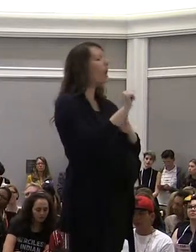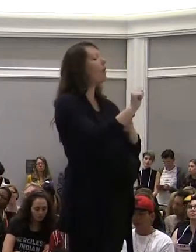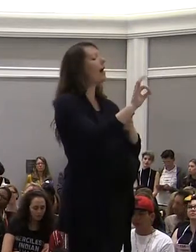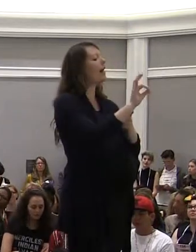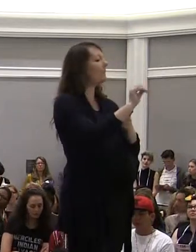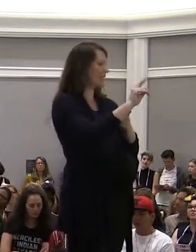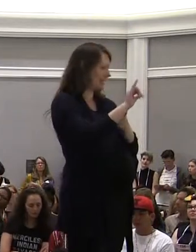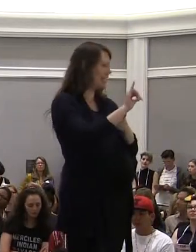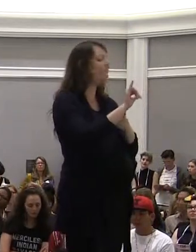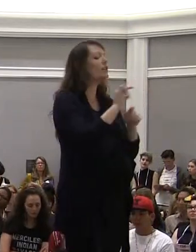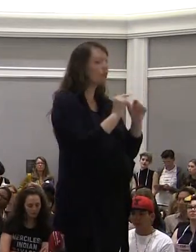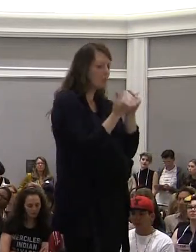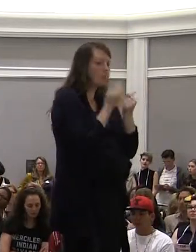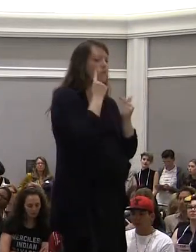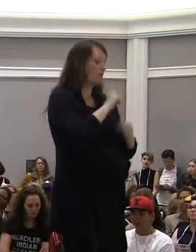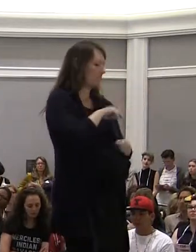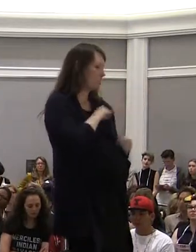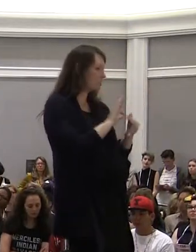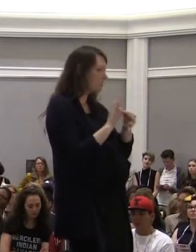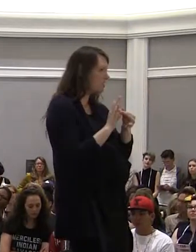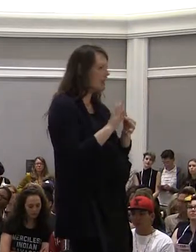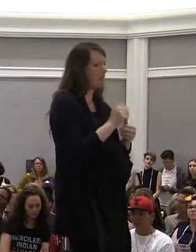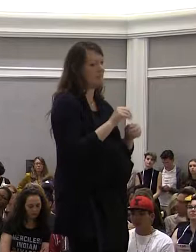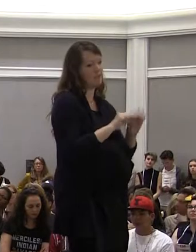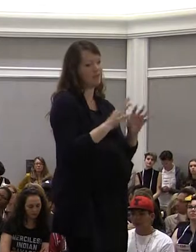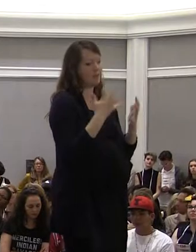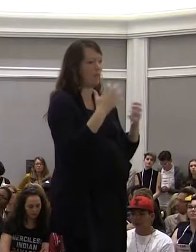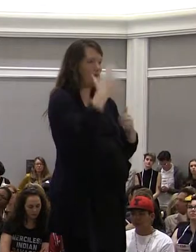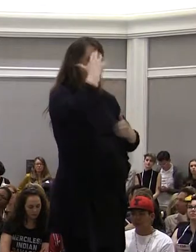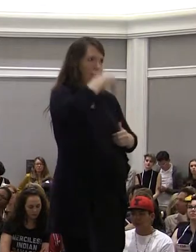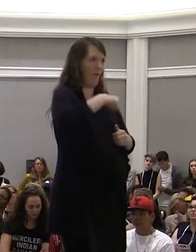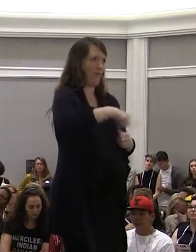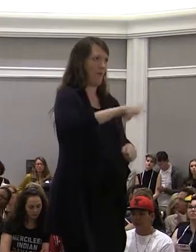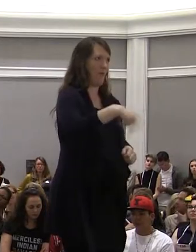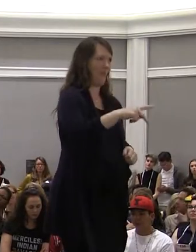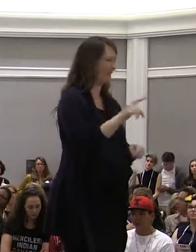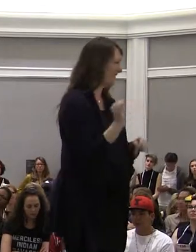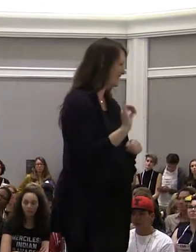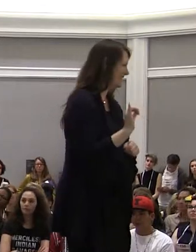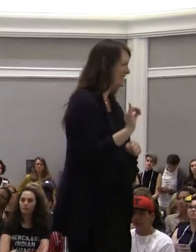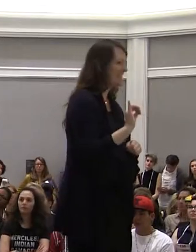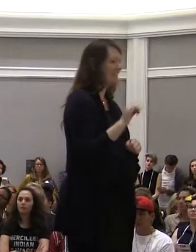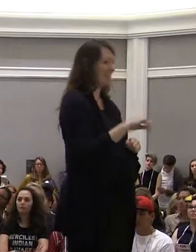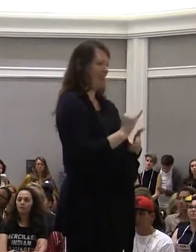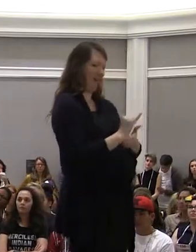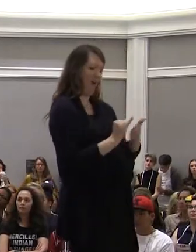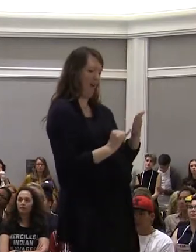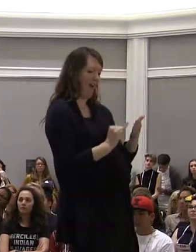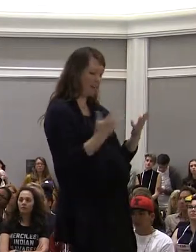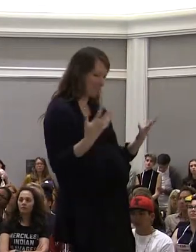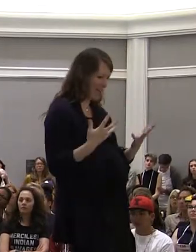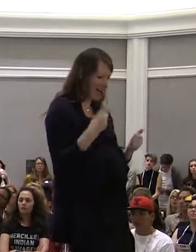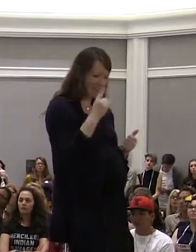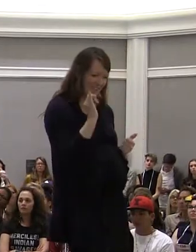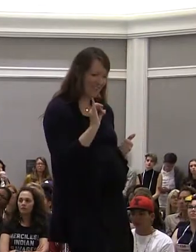and to obviously get to know our awesome host city Portland. Their art scene and to see some of their theater.